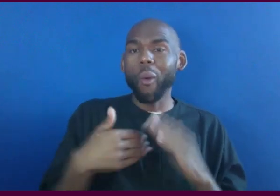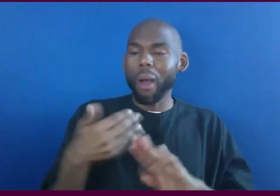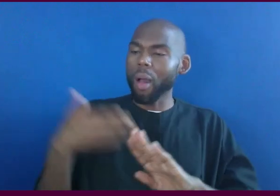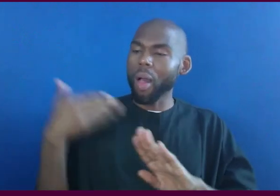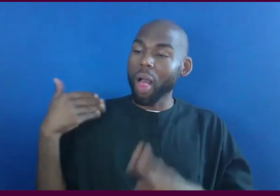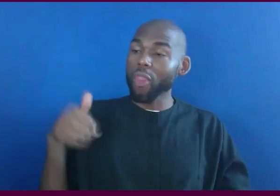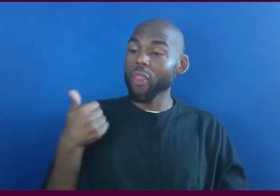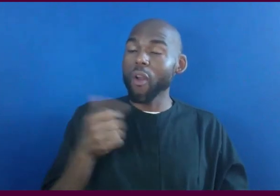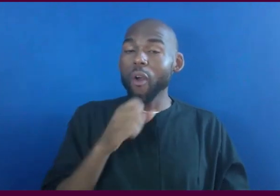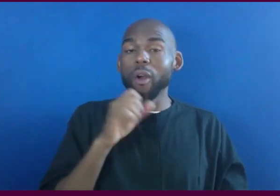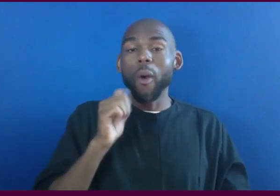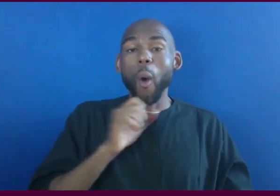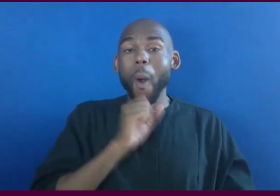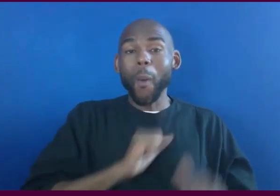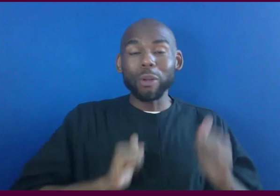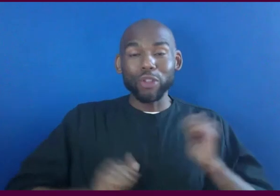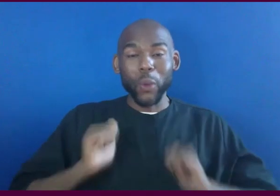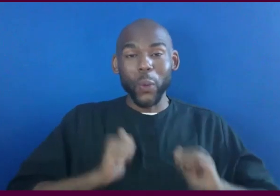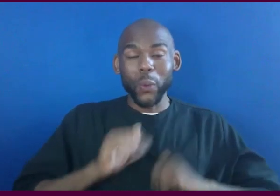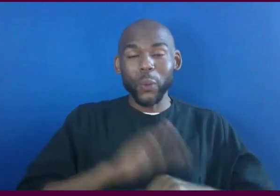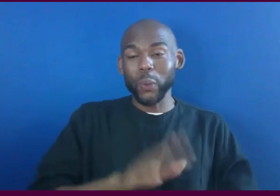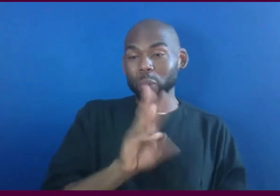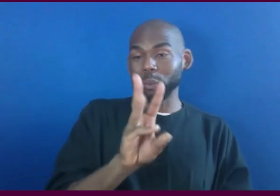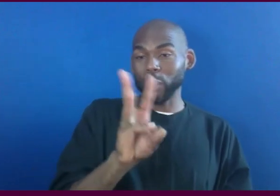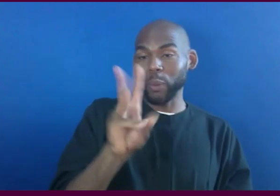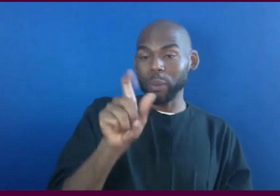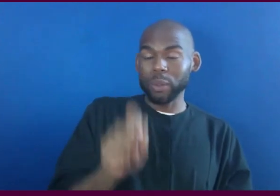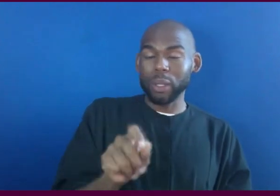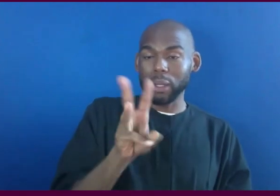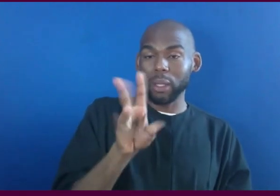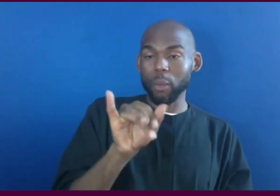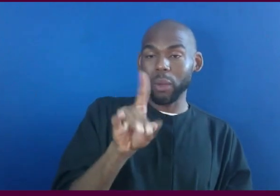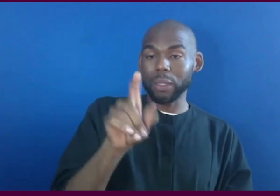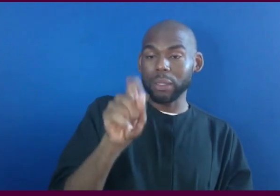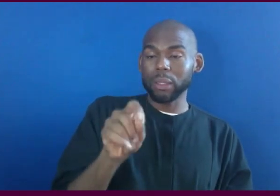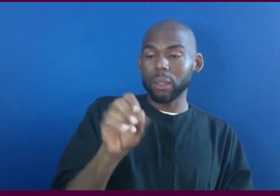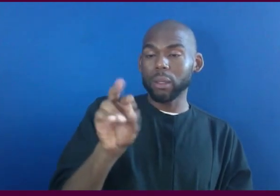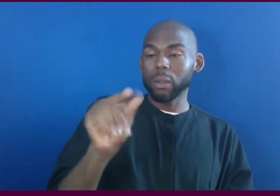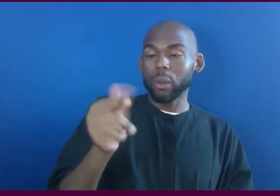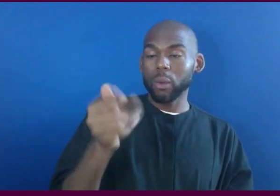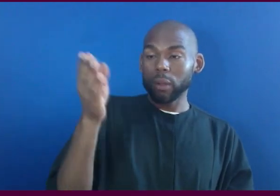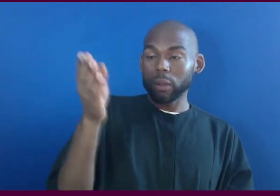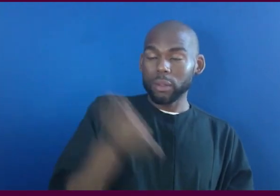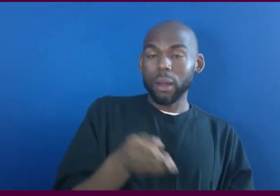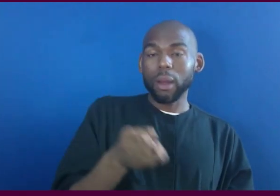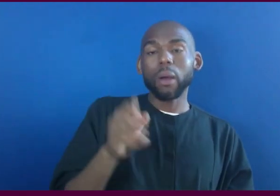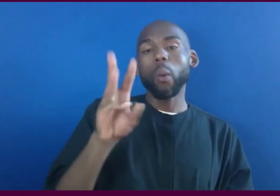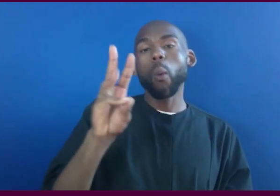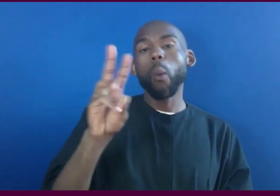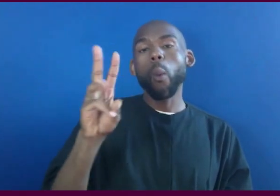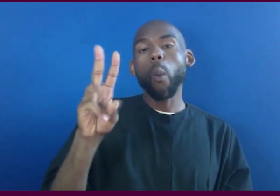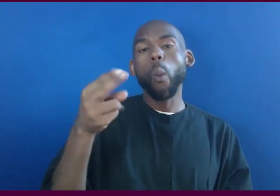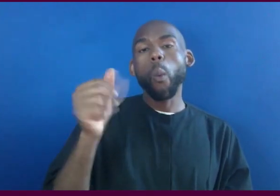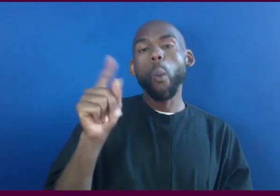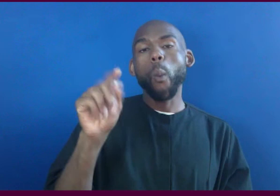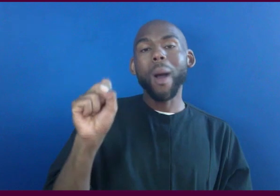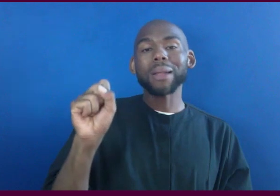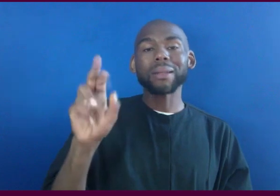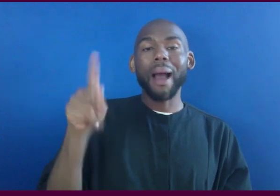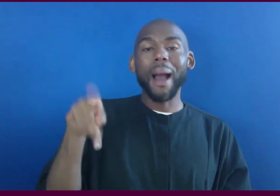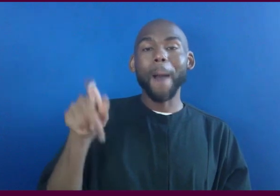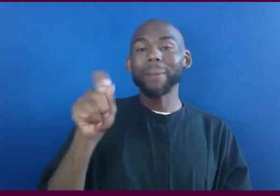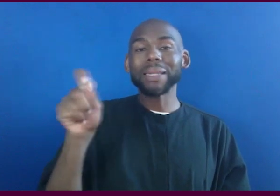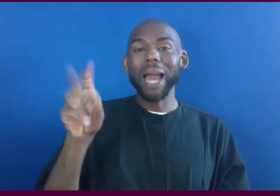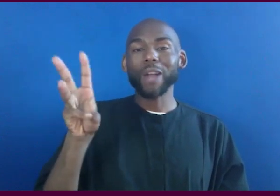our past episodes at www.wid.org/whats-up-WID.